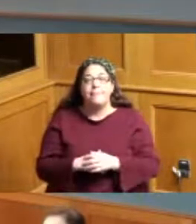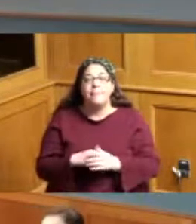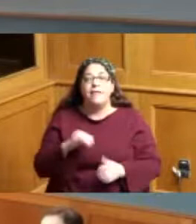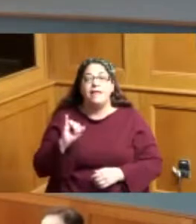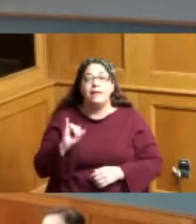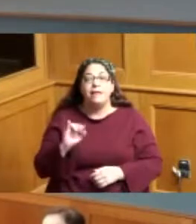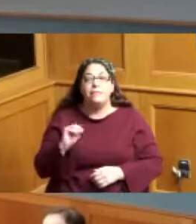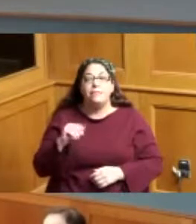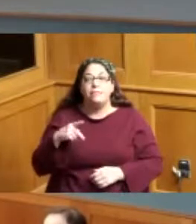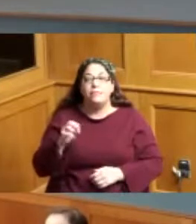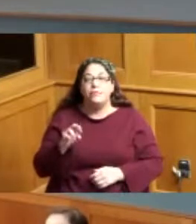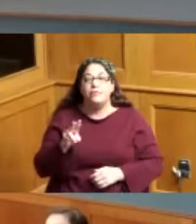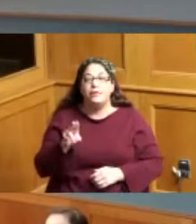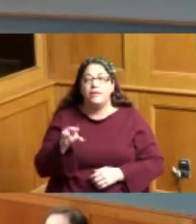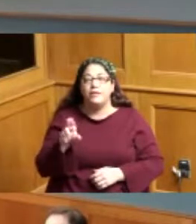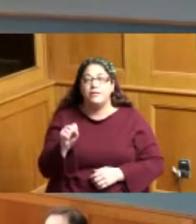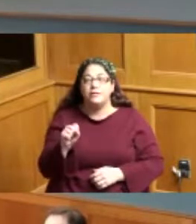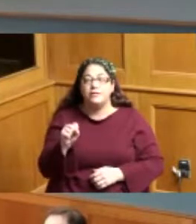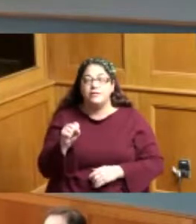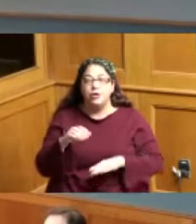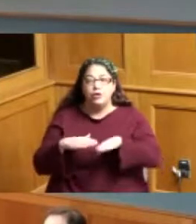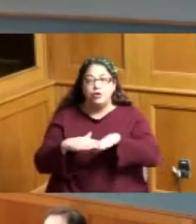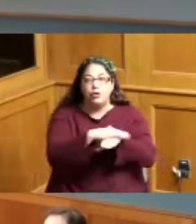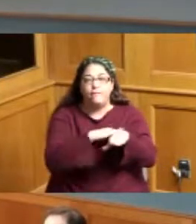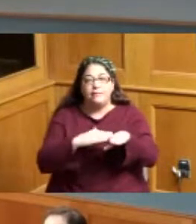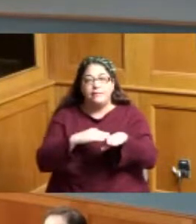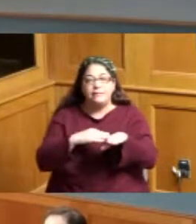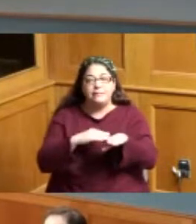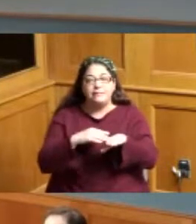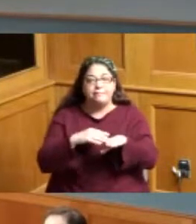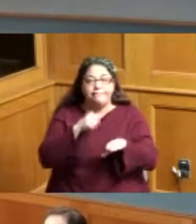fee hello how are you good afternoon Commissioner